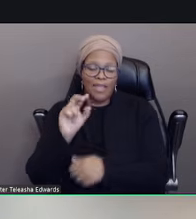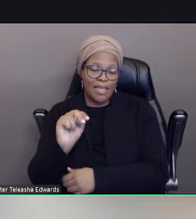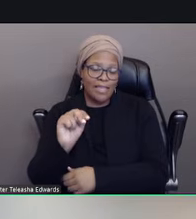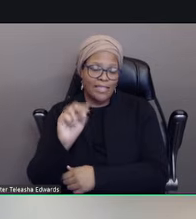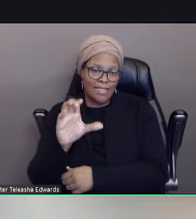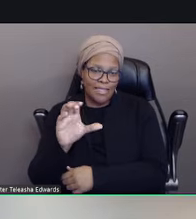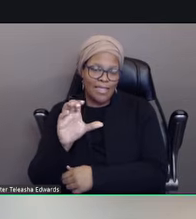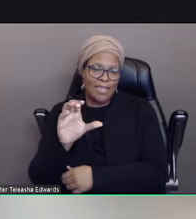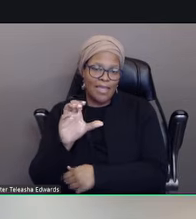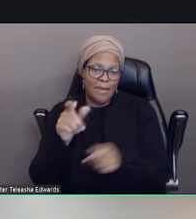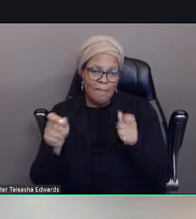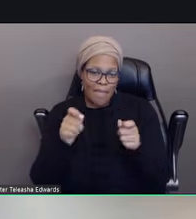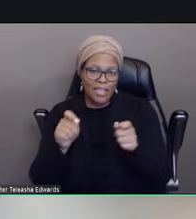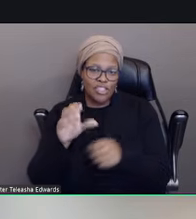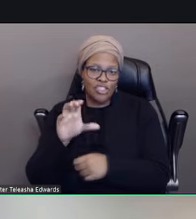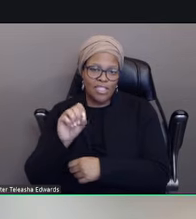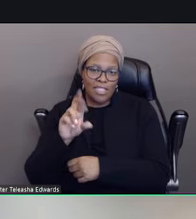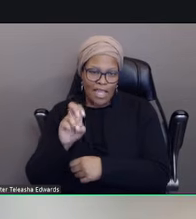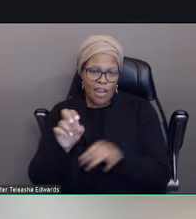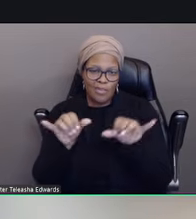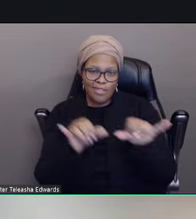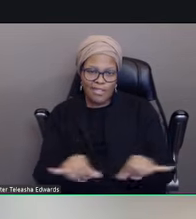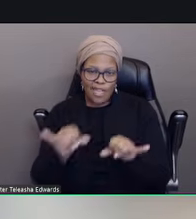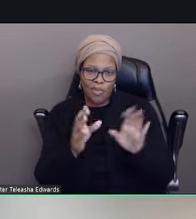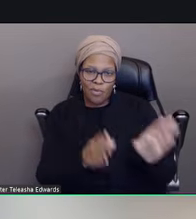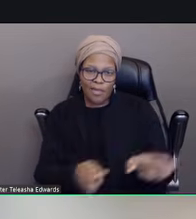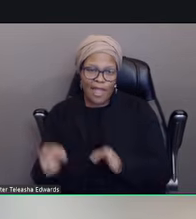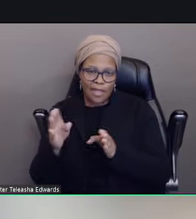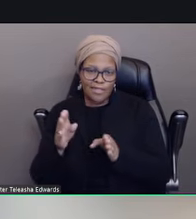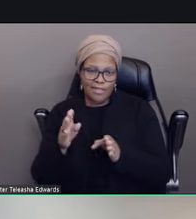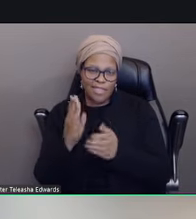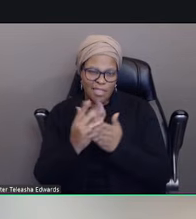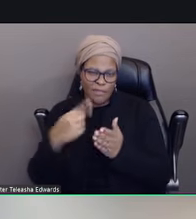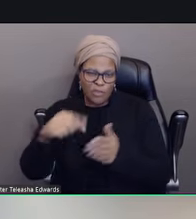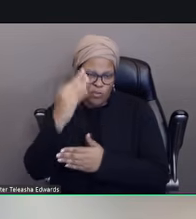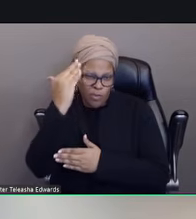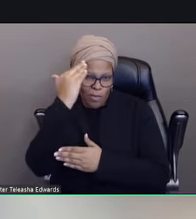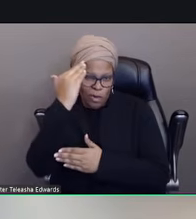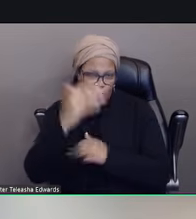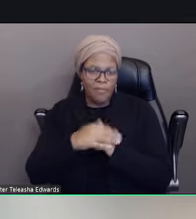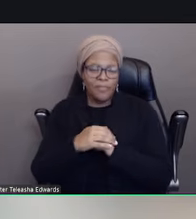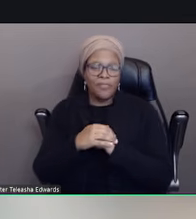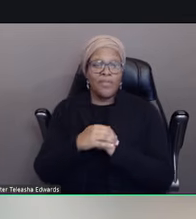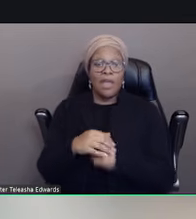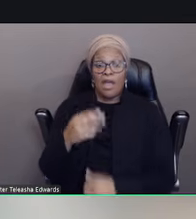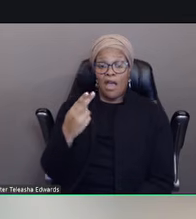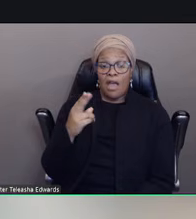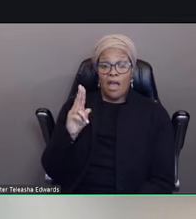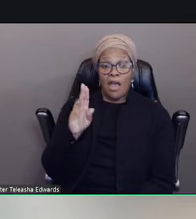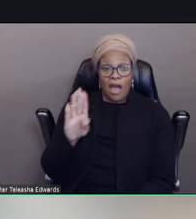regions that some of you are familiar with. The ROOTS Hubs will serve as these regional anchors